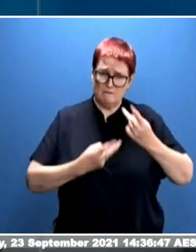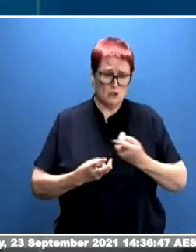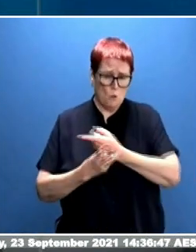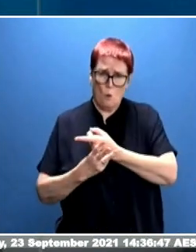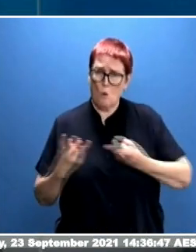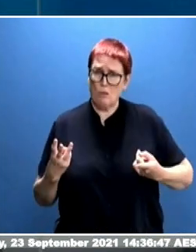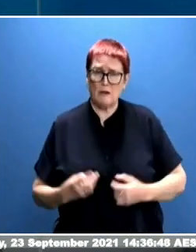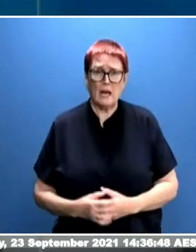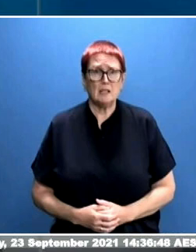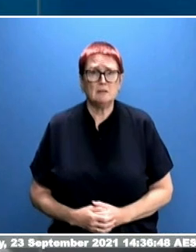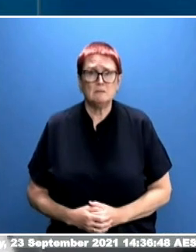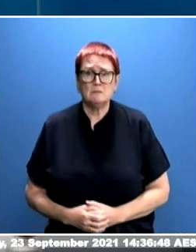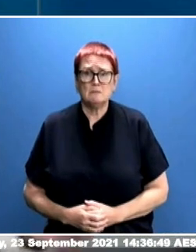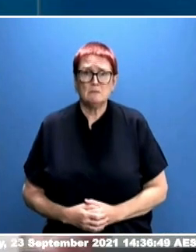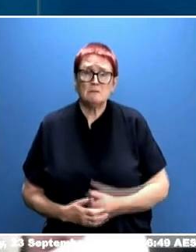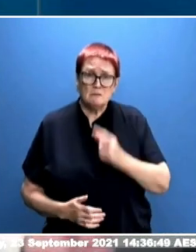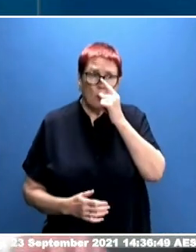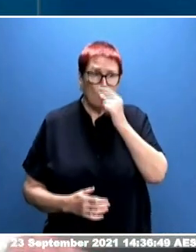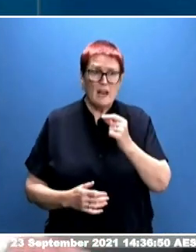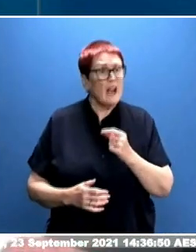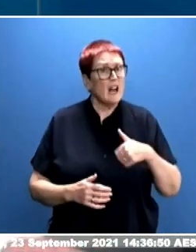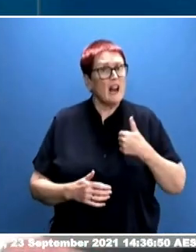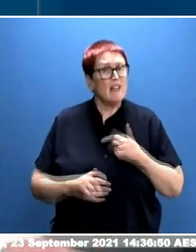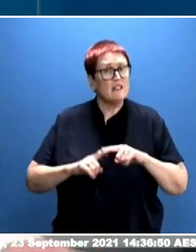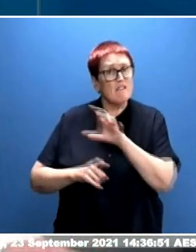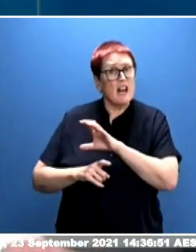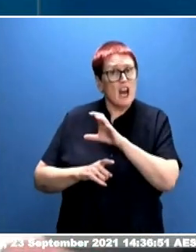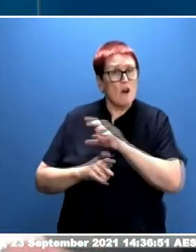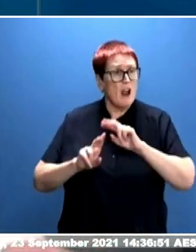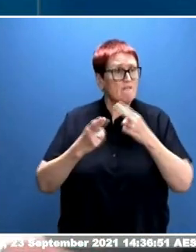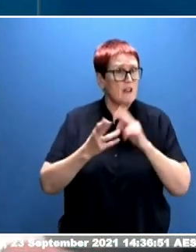who is interstate, we fly her family over reasonably regularly and have